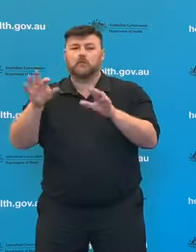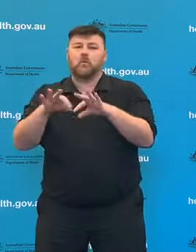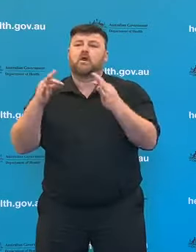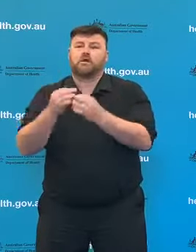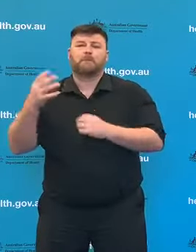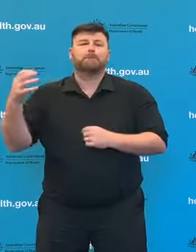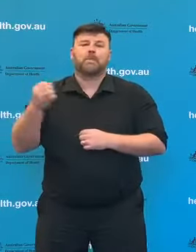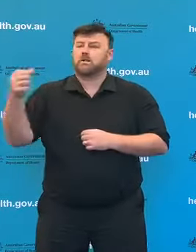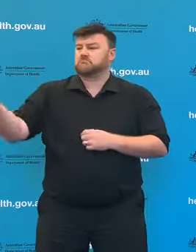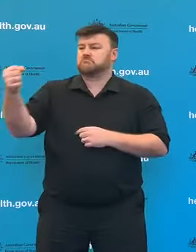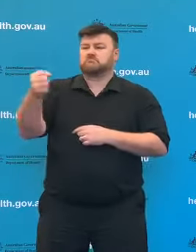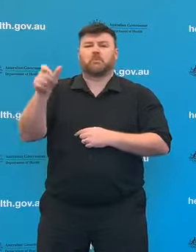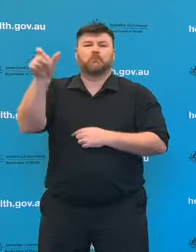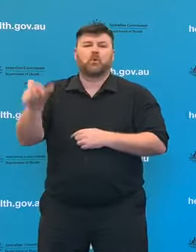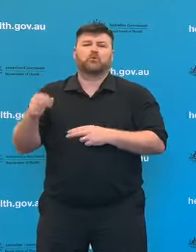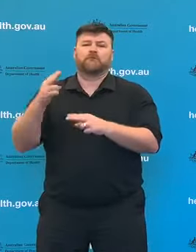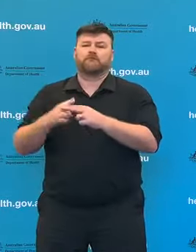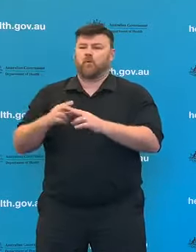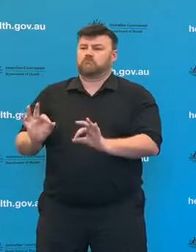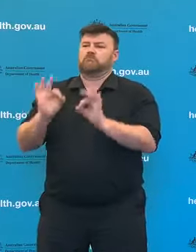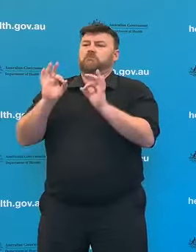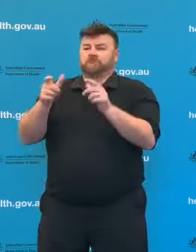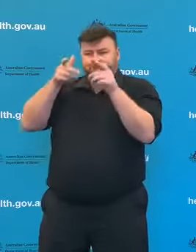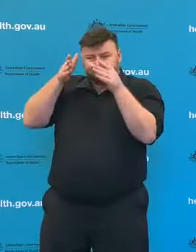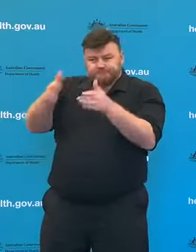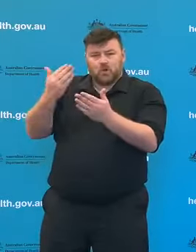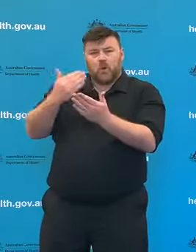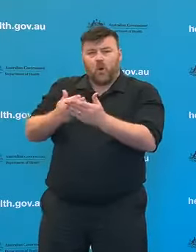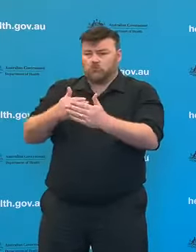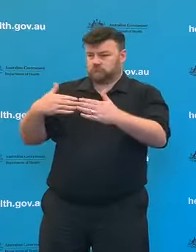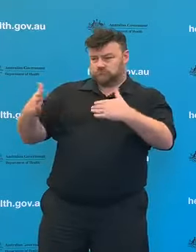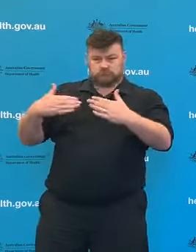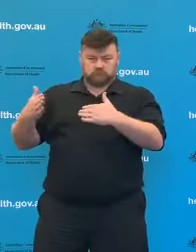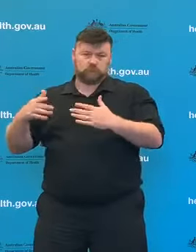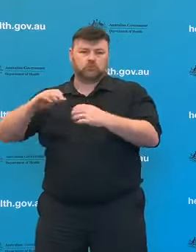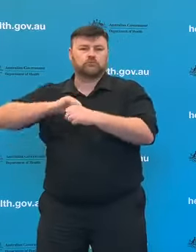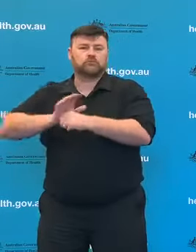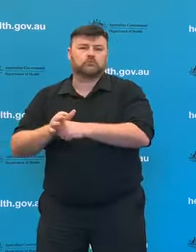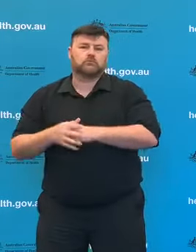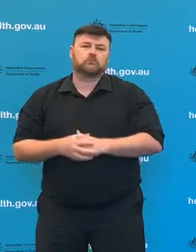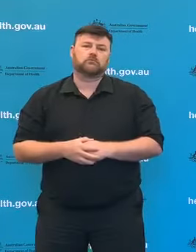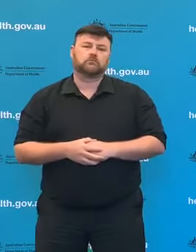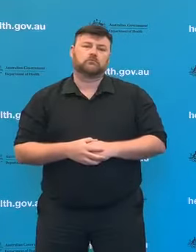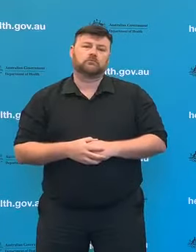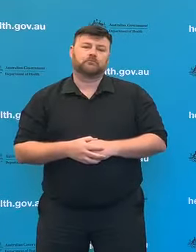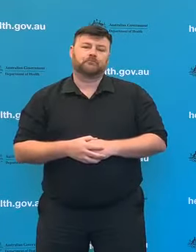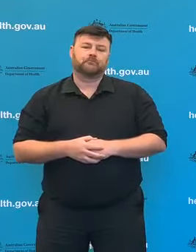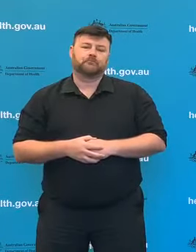to make sure that we are enhancing the infection control capability of each of the aged care facilities, but